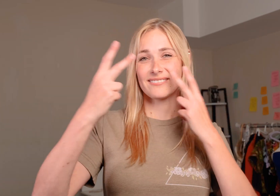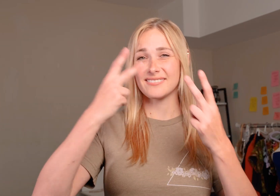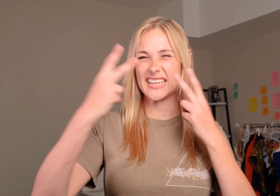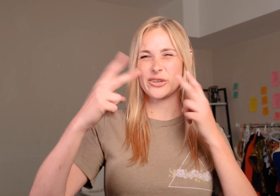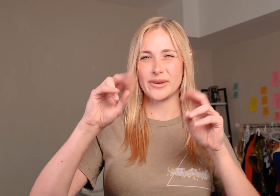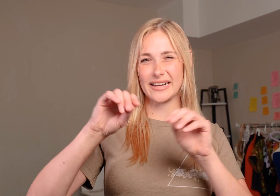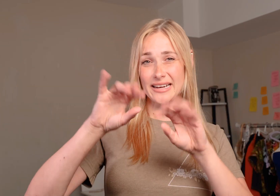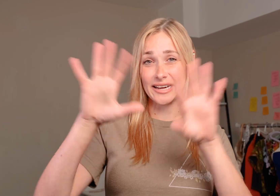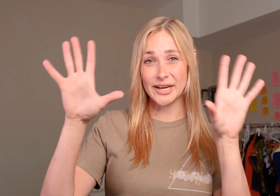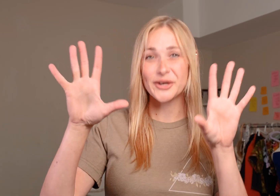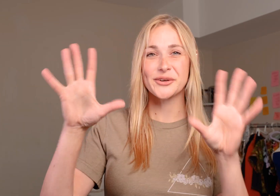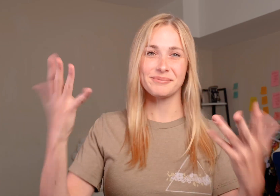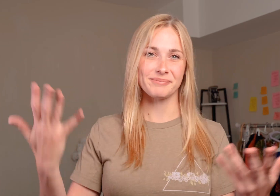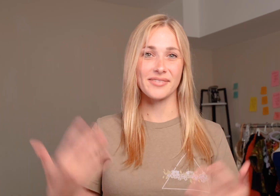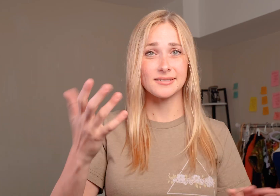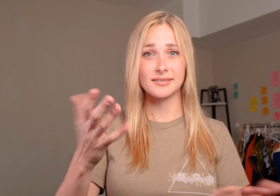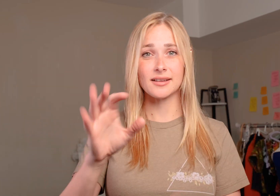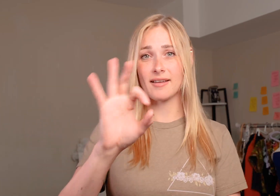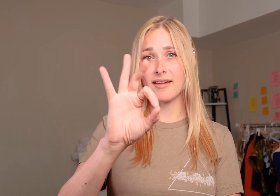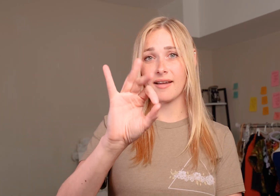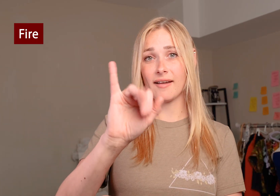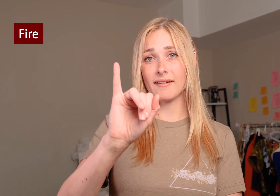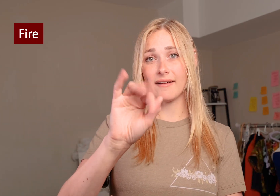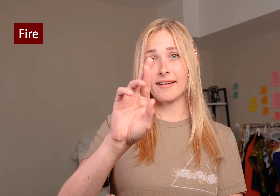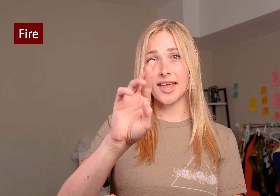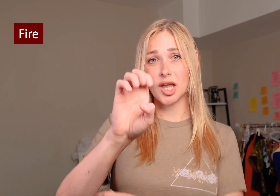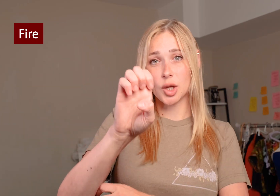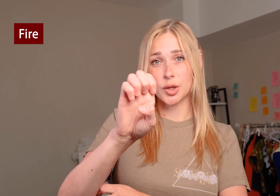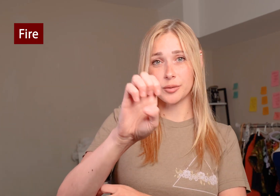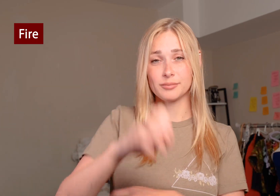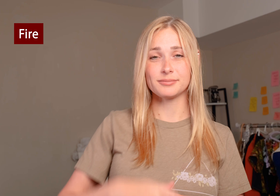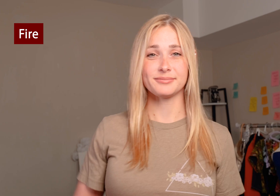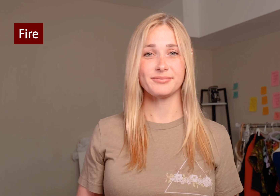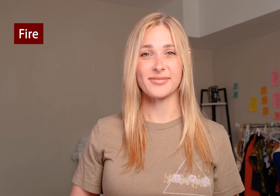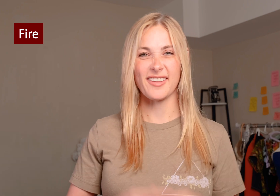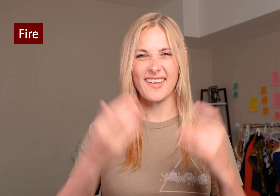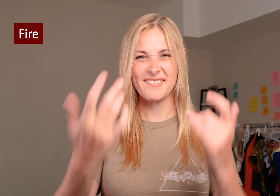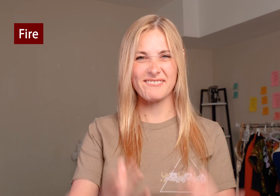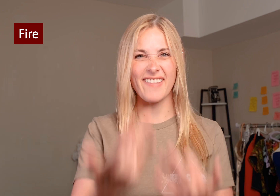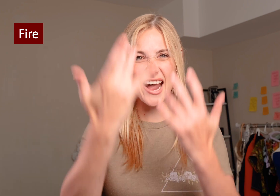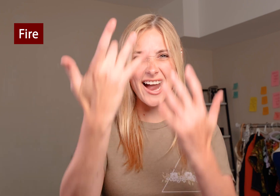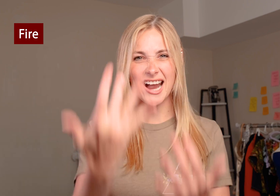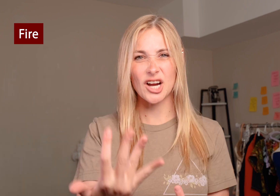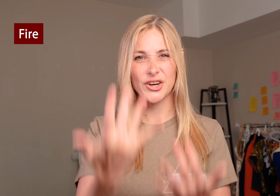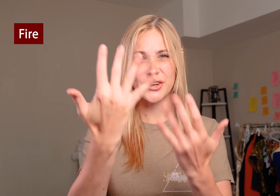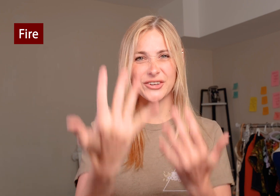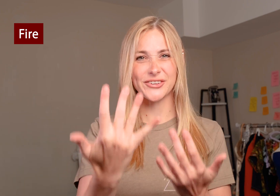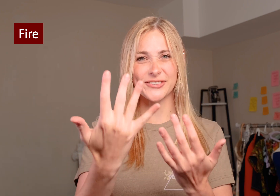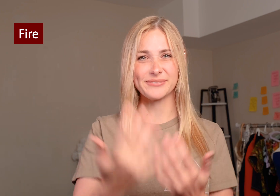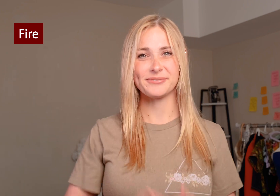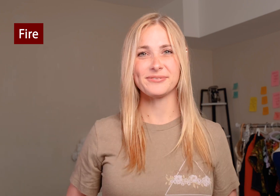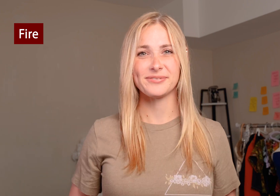The next one is pretty visually clear the word is: "fire"